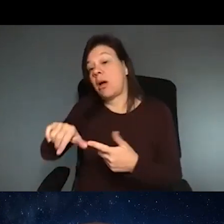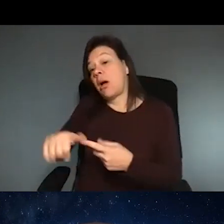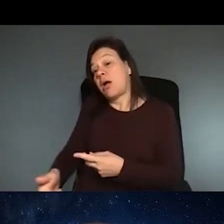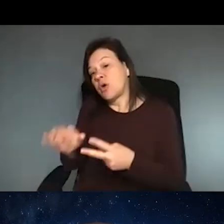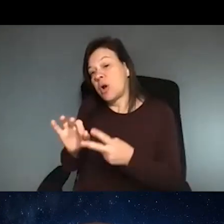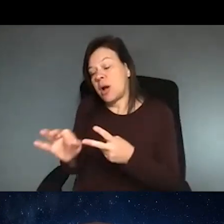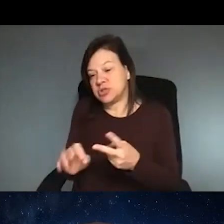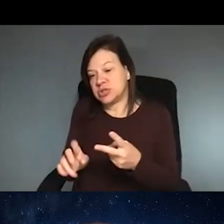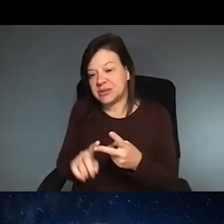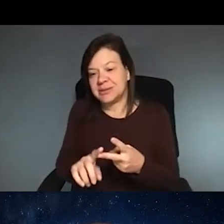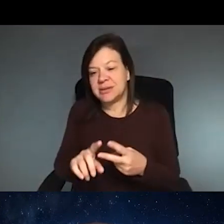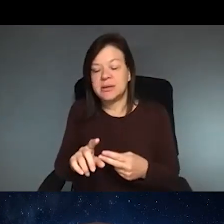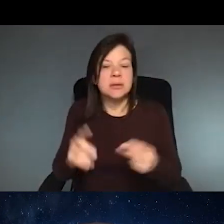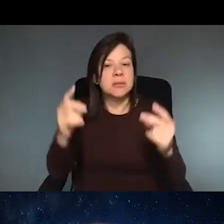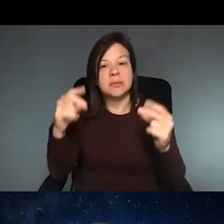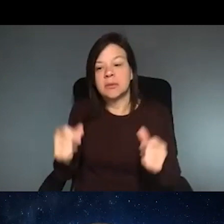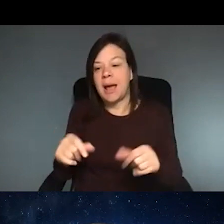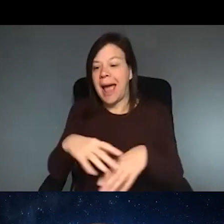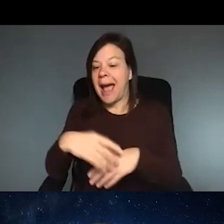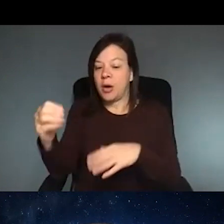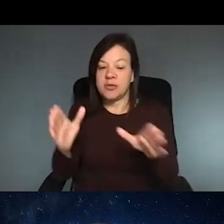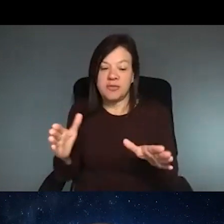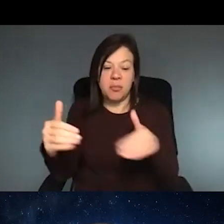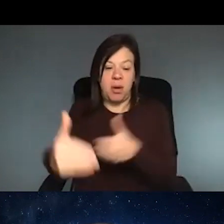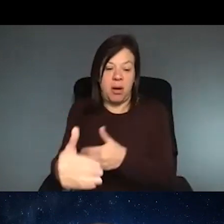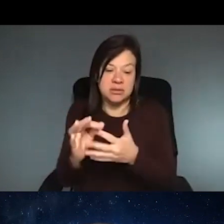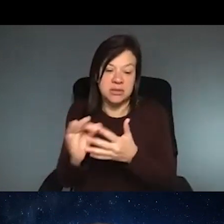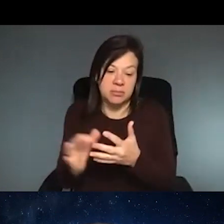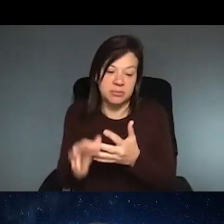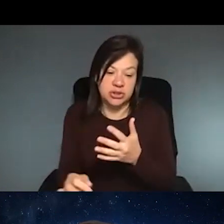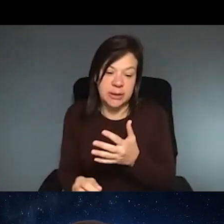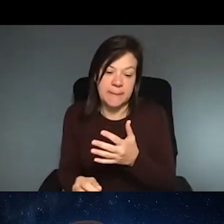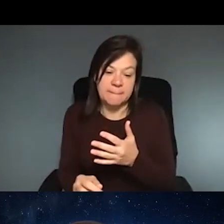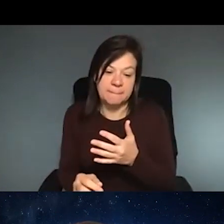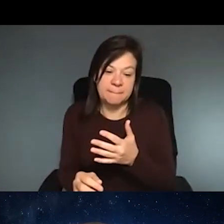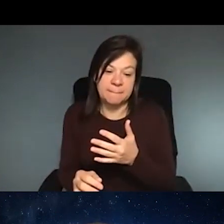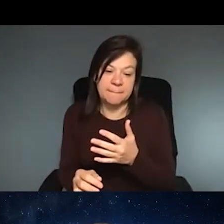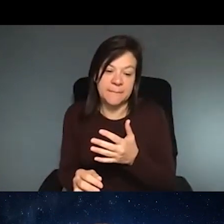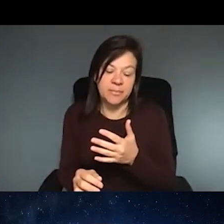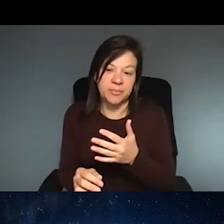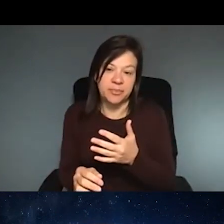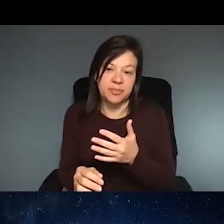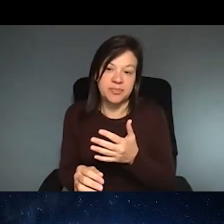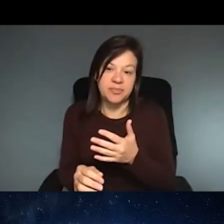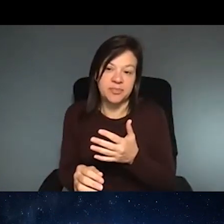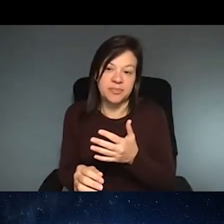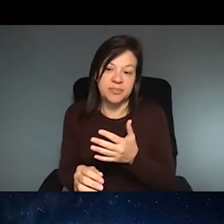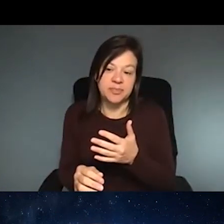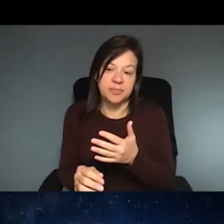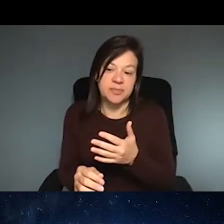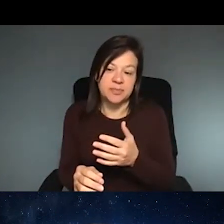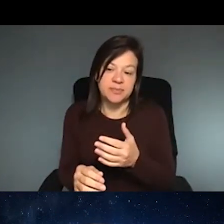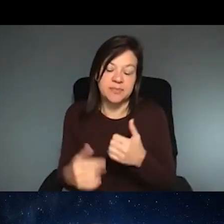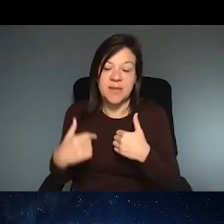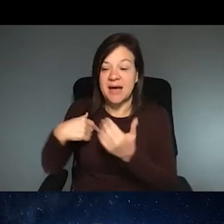THAT IS OPTION A, OPTION B, TURNKEY OUT OF THE BOX, HAVE PAYMENTS OR PAID MEMBERSHIPS GOING ON CONTENT, IS